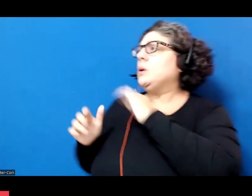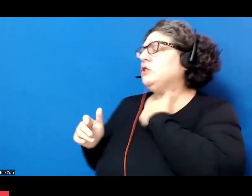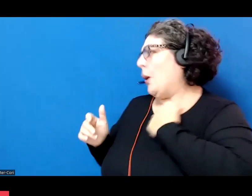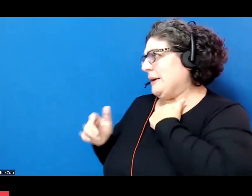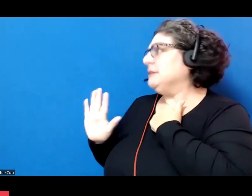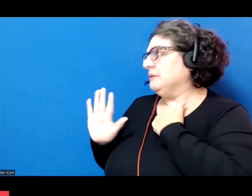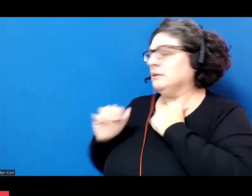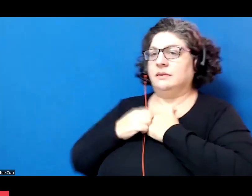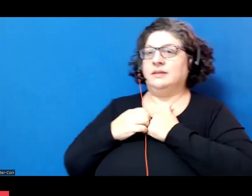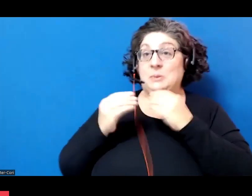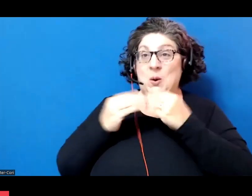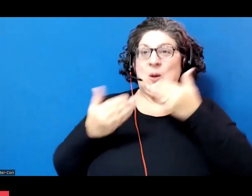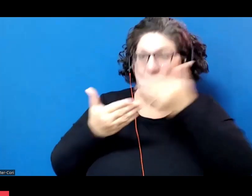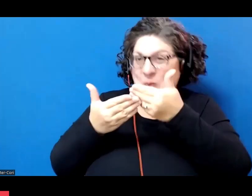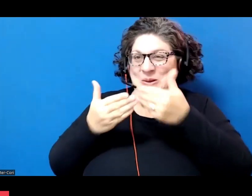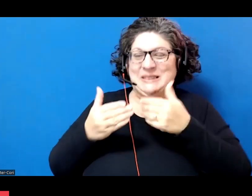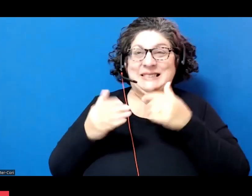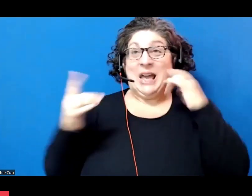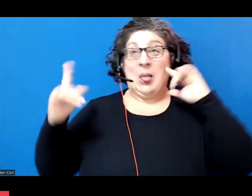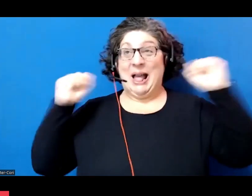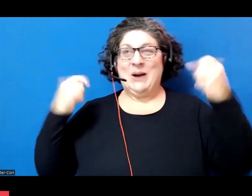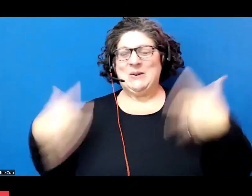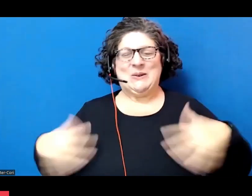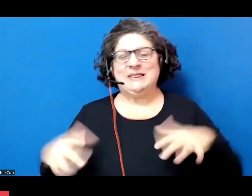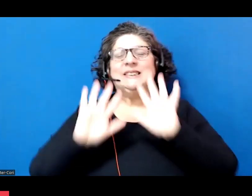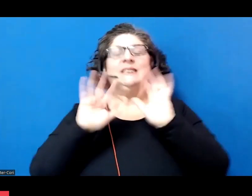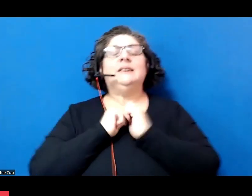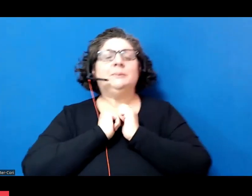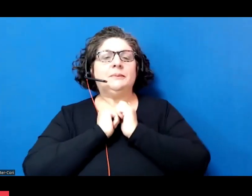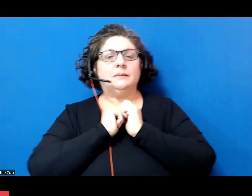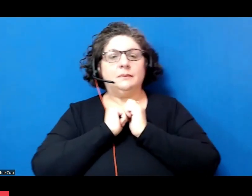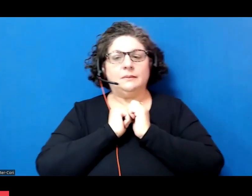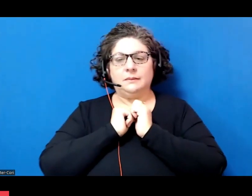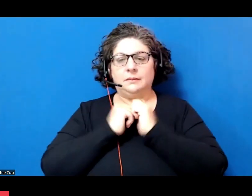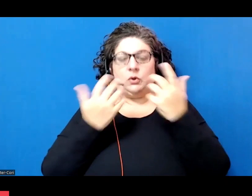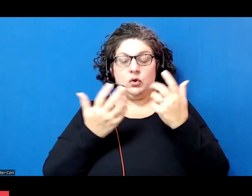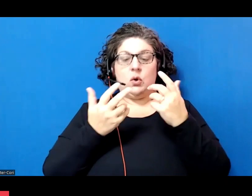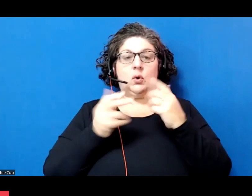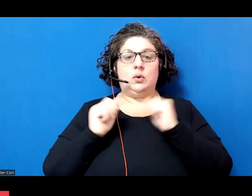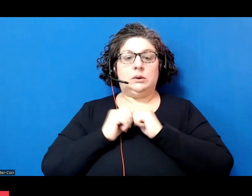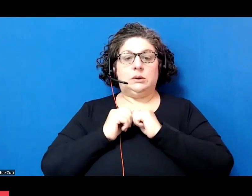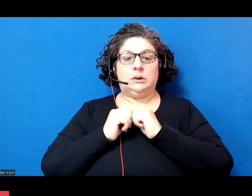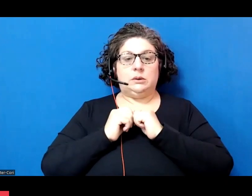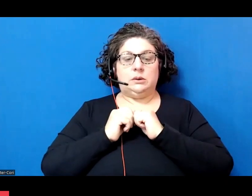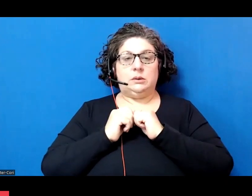Sorry. Even closer. Sounds so loud now. All right. So the -- thank you.